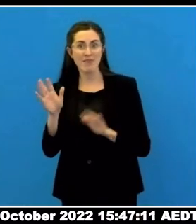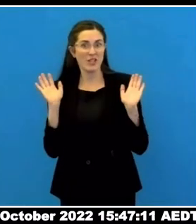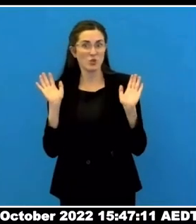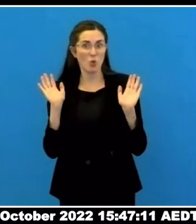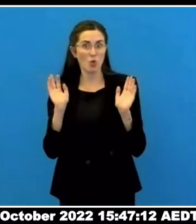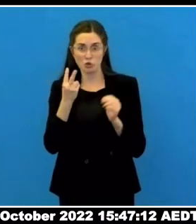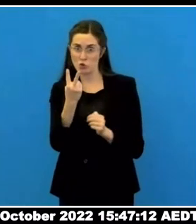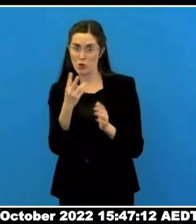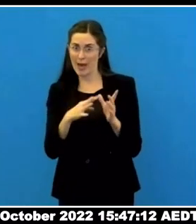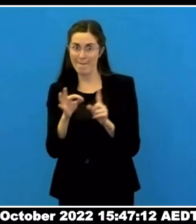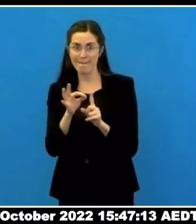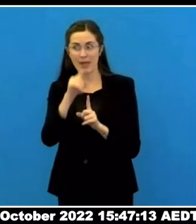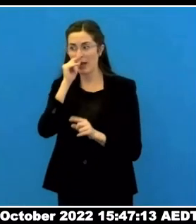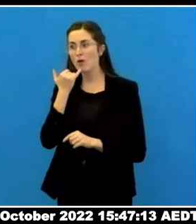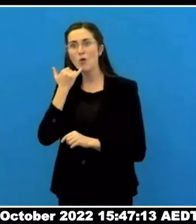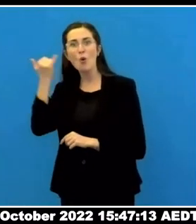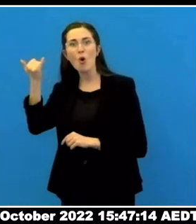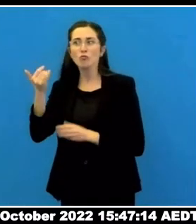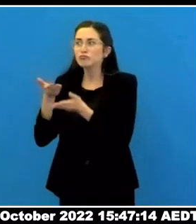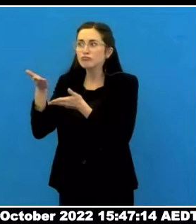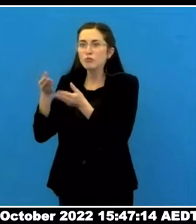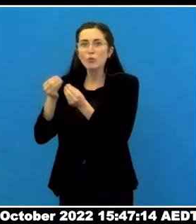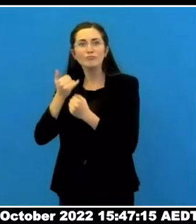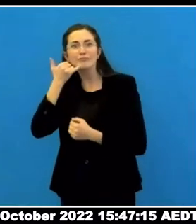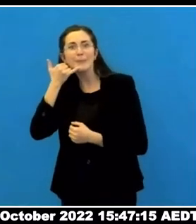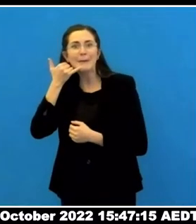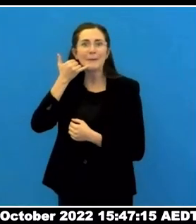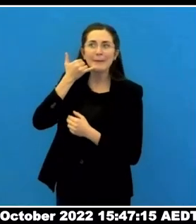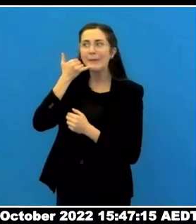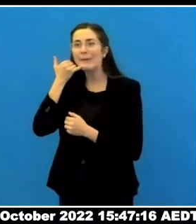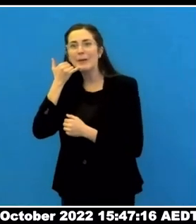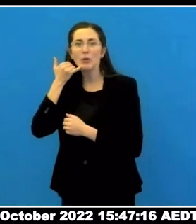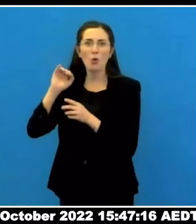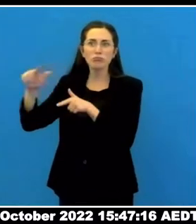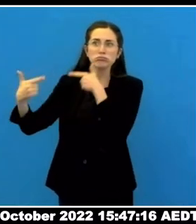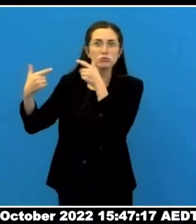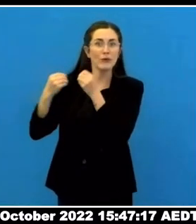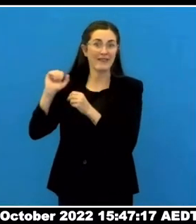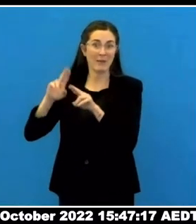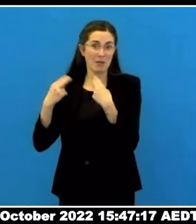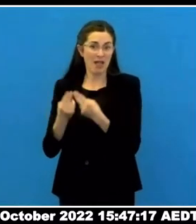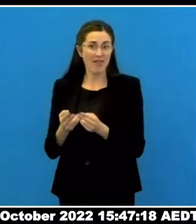and for to speak with their families in their home country.